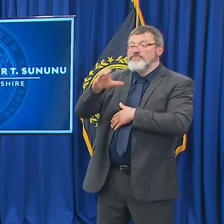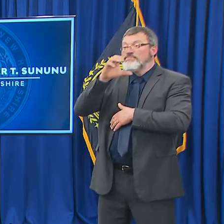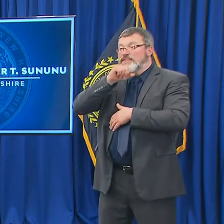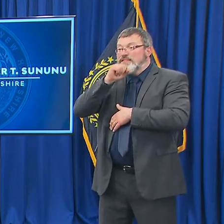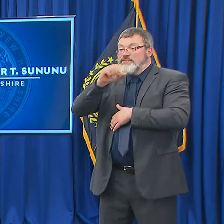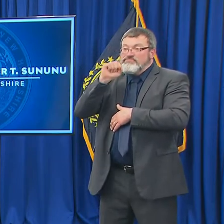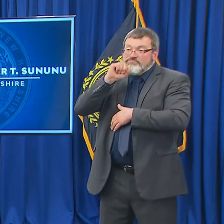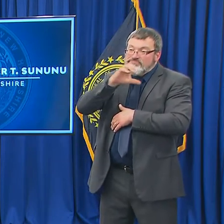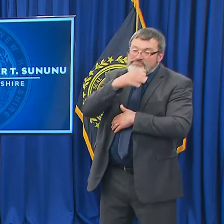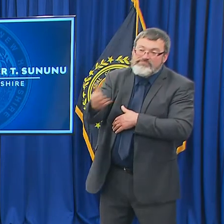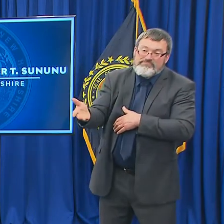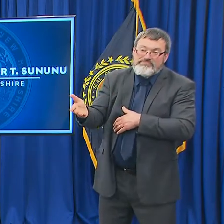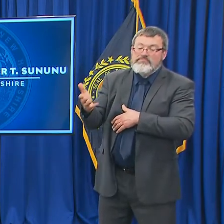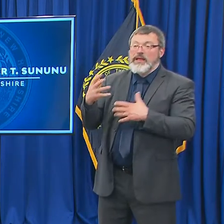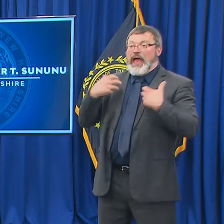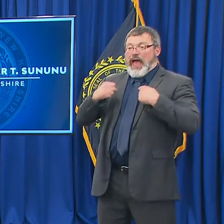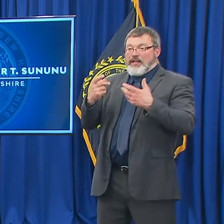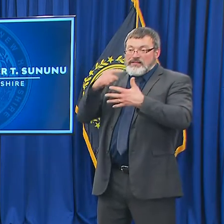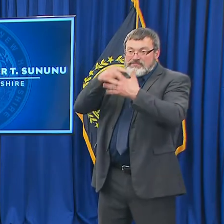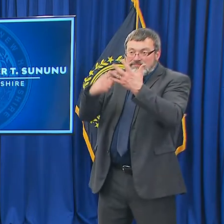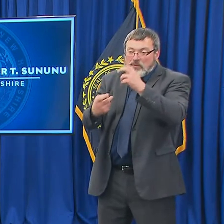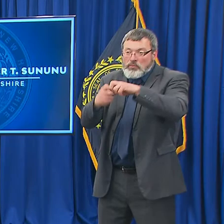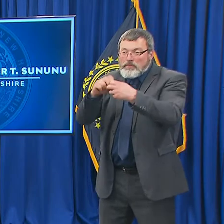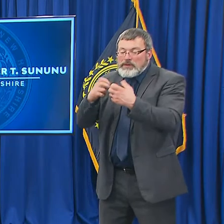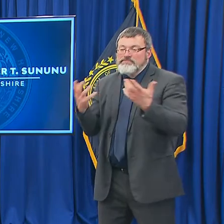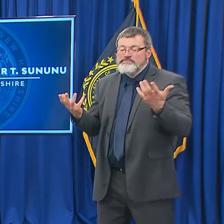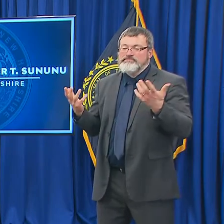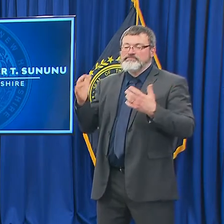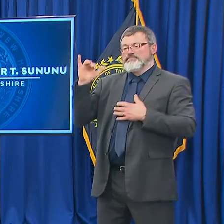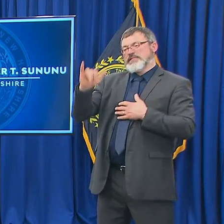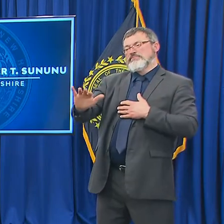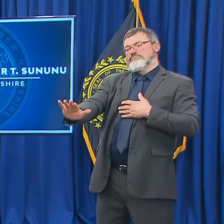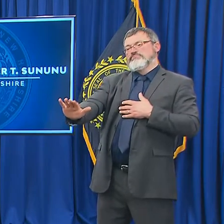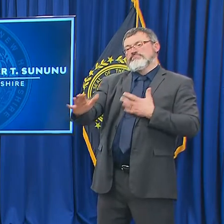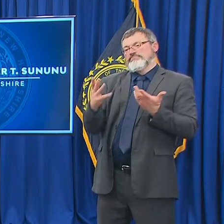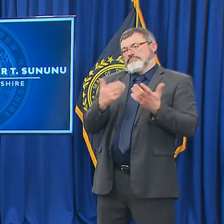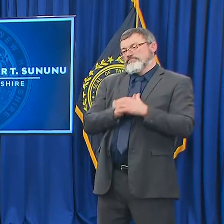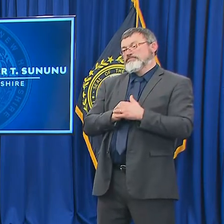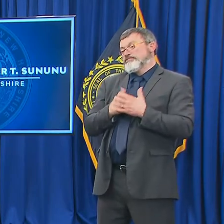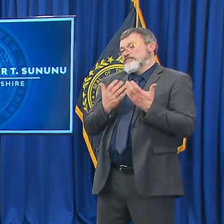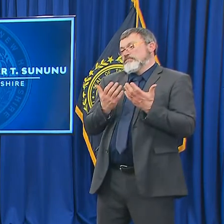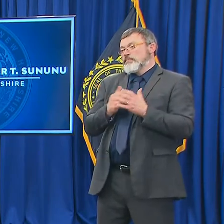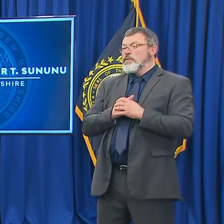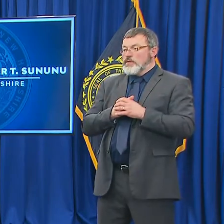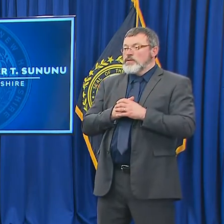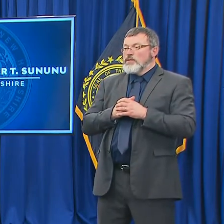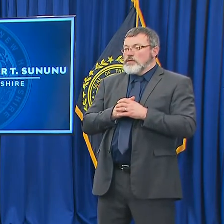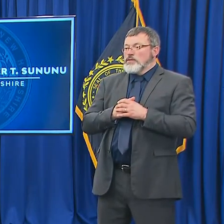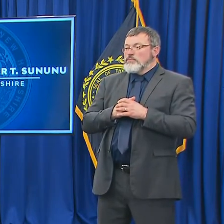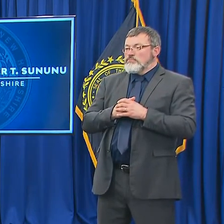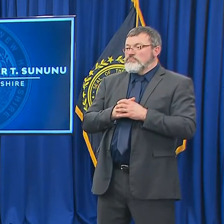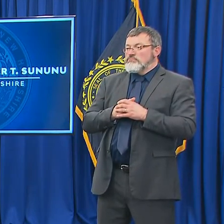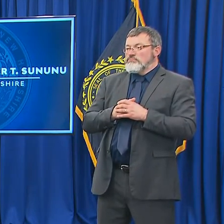doesn't negate the need for ongoing mask use and social distancing and good handwashing.